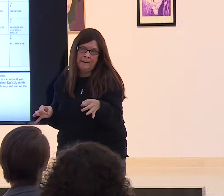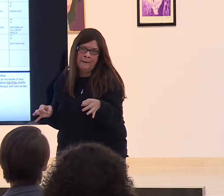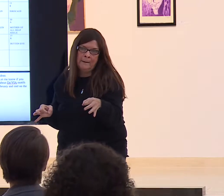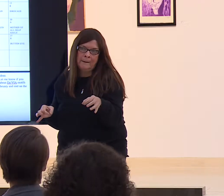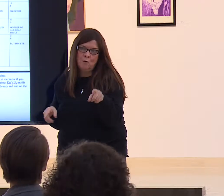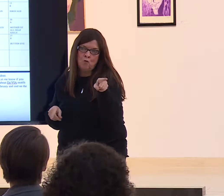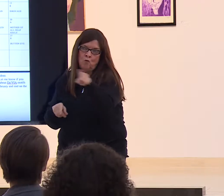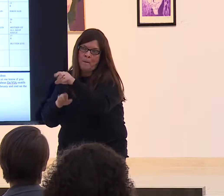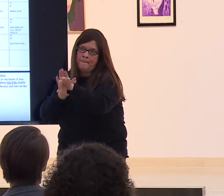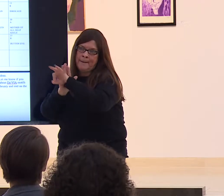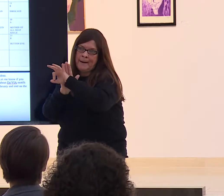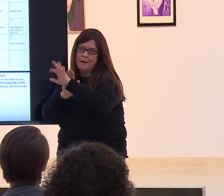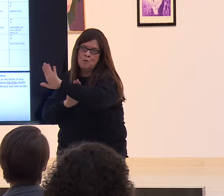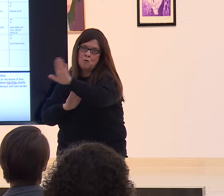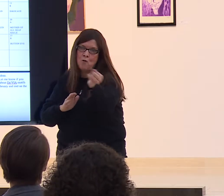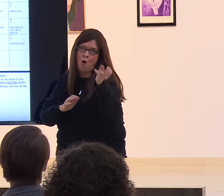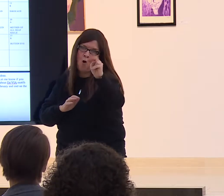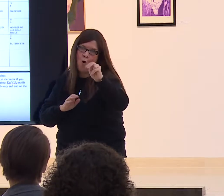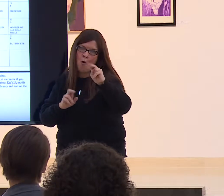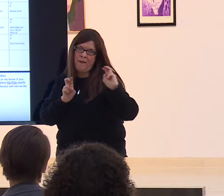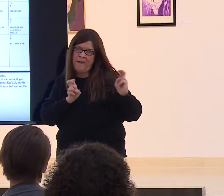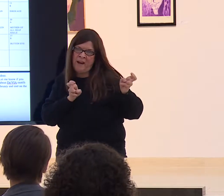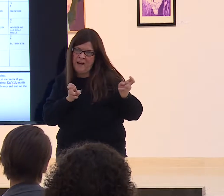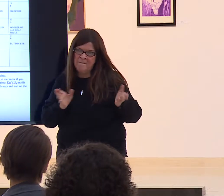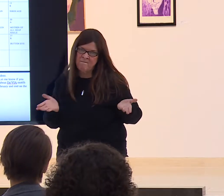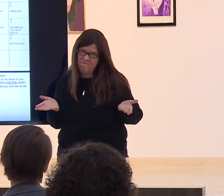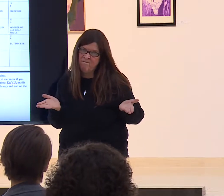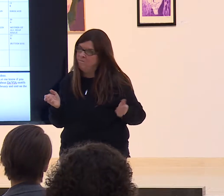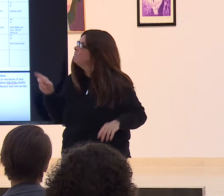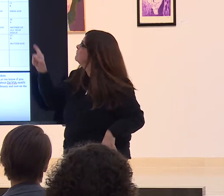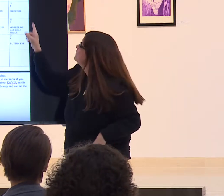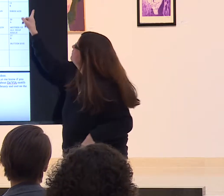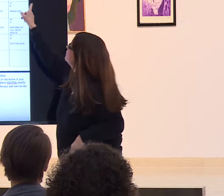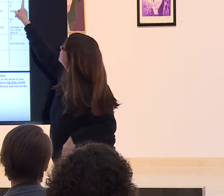And it was up to the artists to choose their own theme.